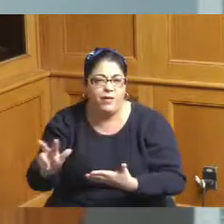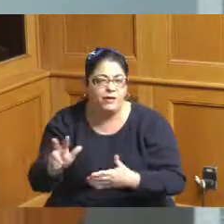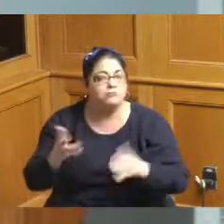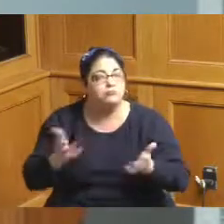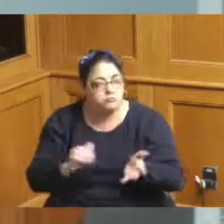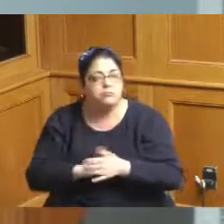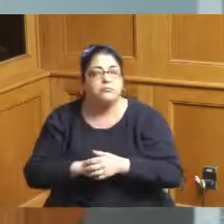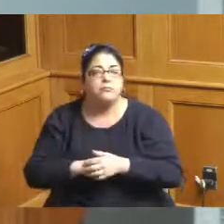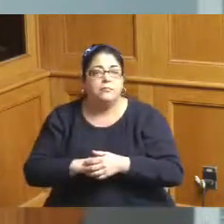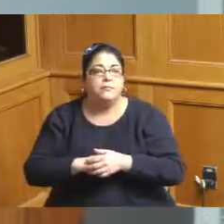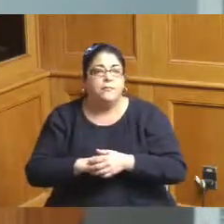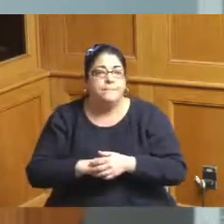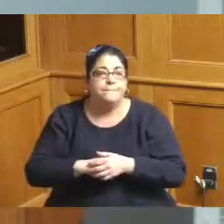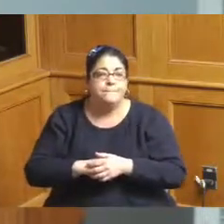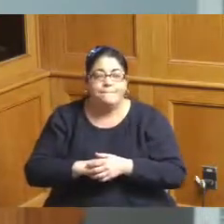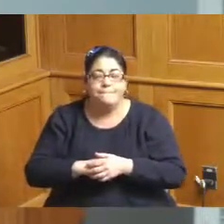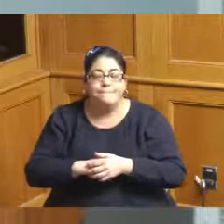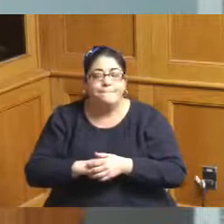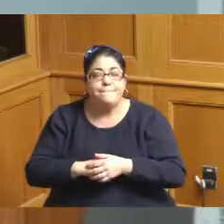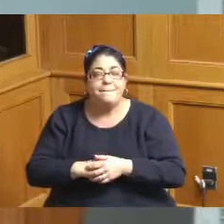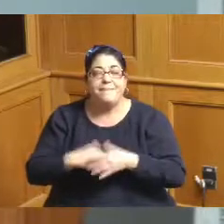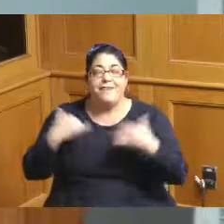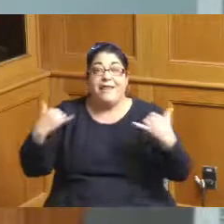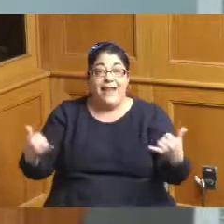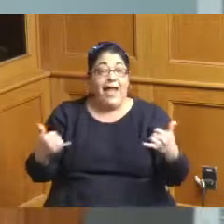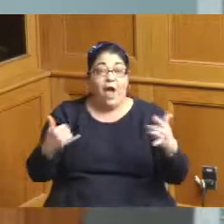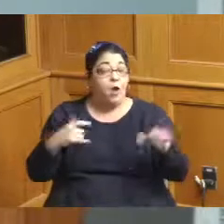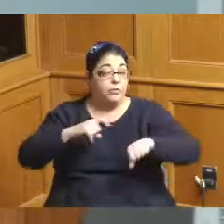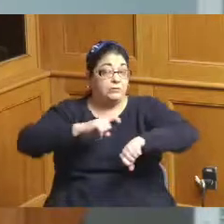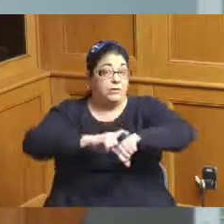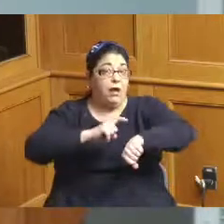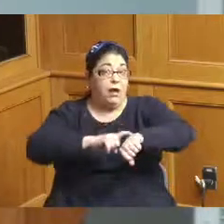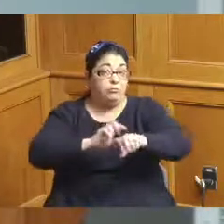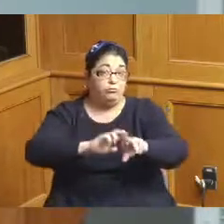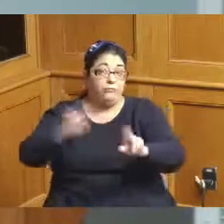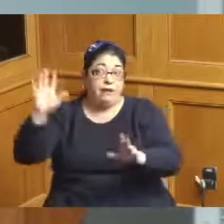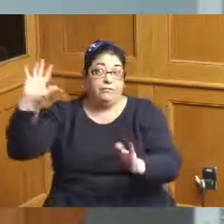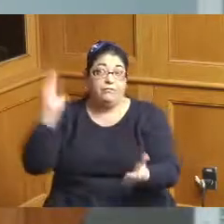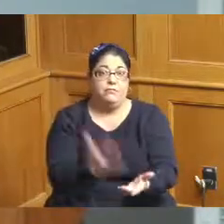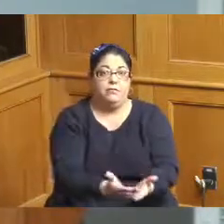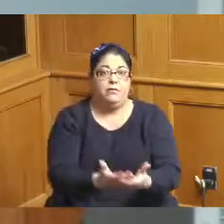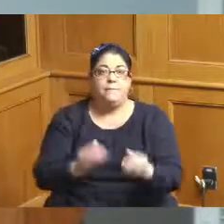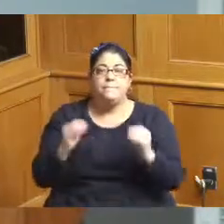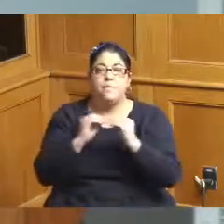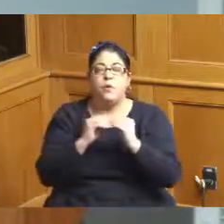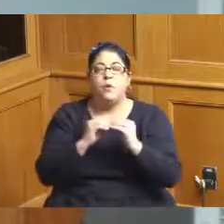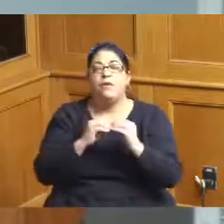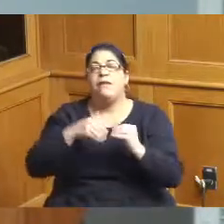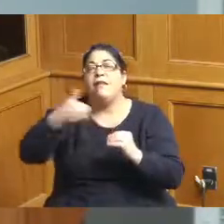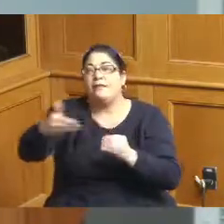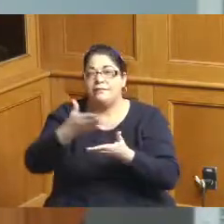so what we're looking at is timing what we're trying to do with this bid package that we're